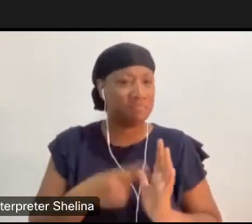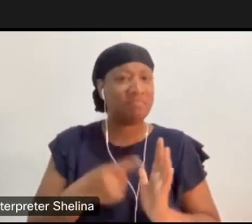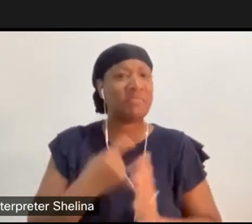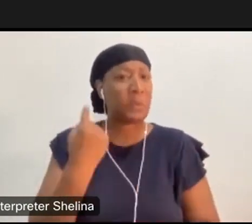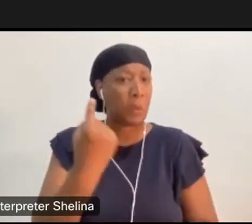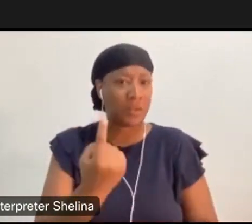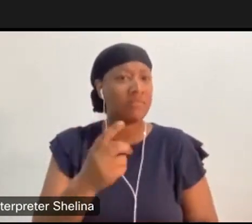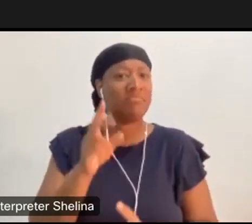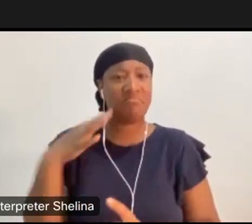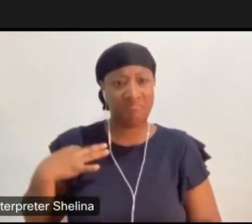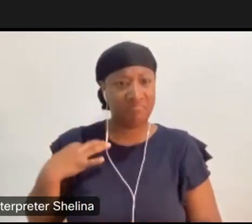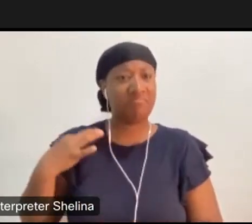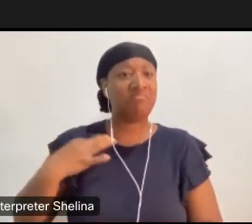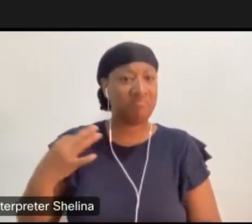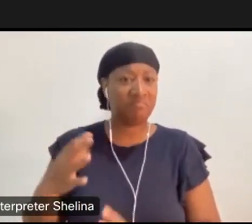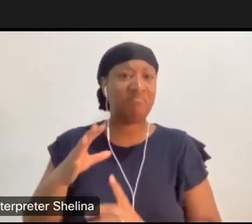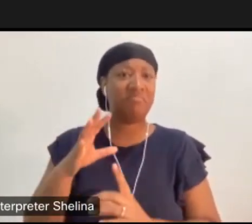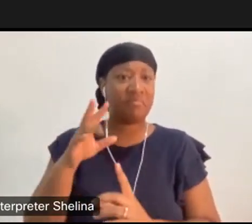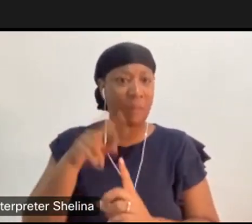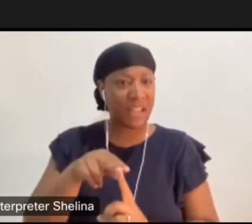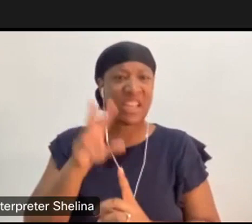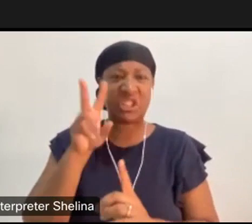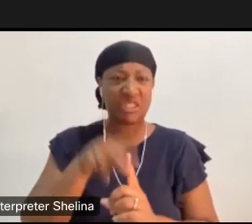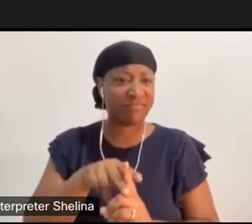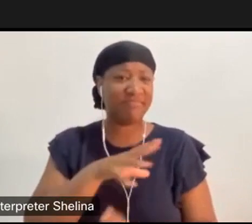But if, for example,